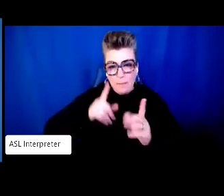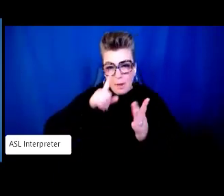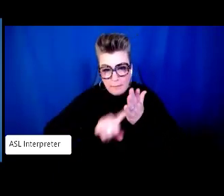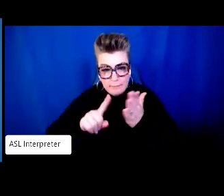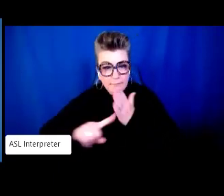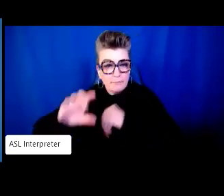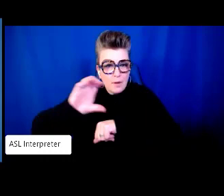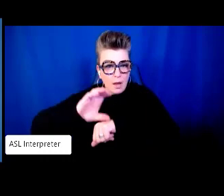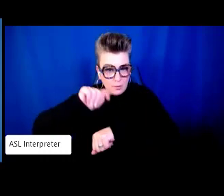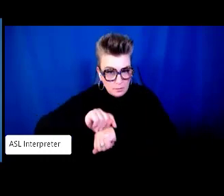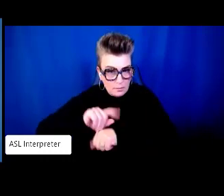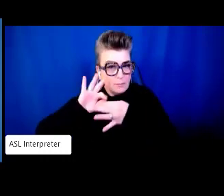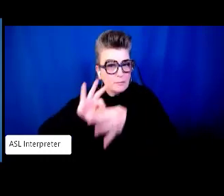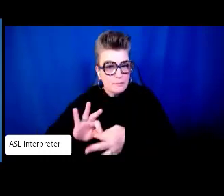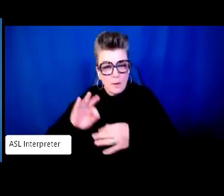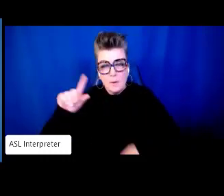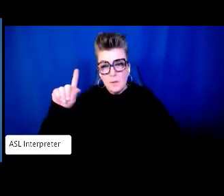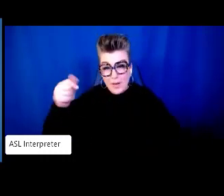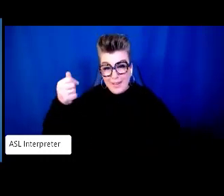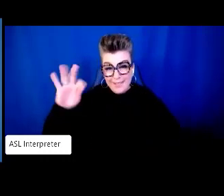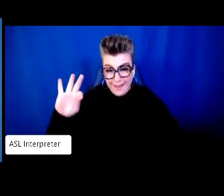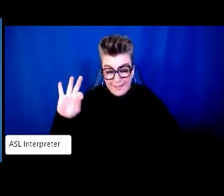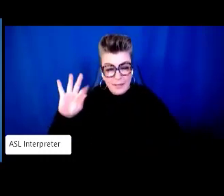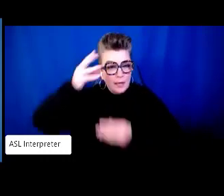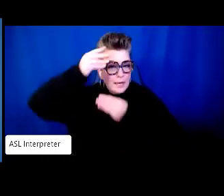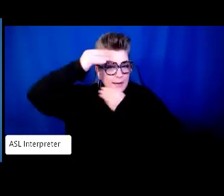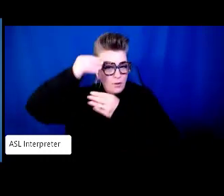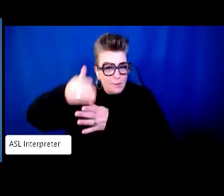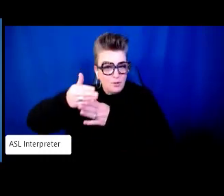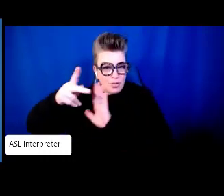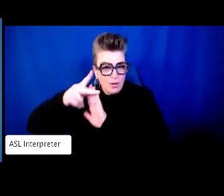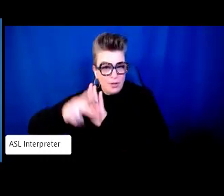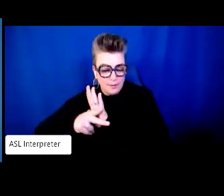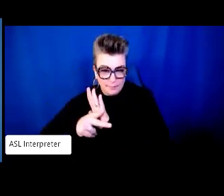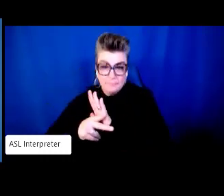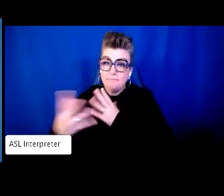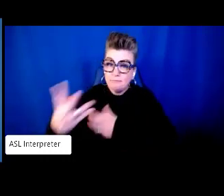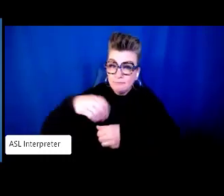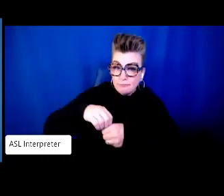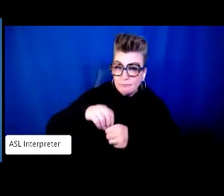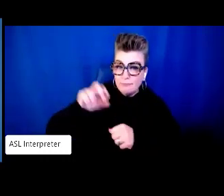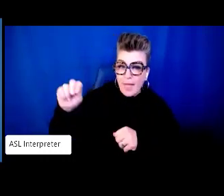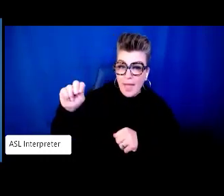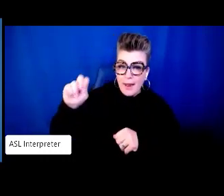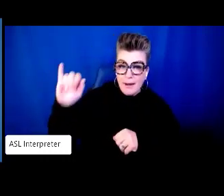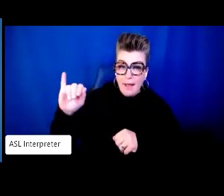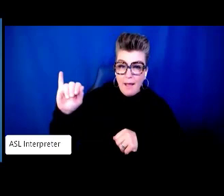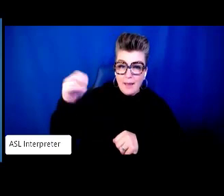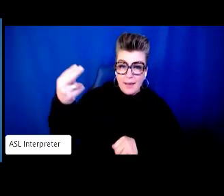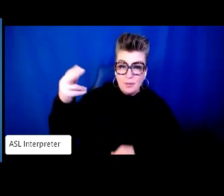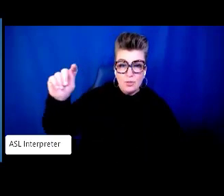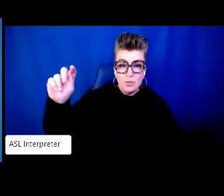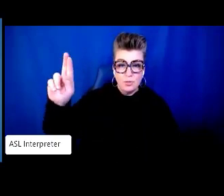that began in 2019 through engagement with the NIH Tribal Advisory Committee and tribal leaders